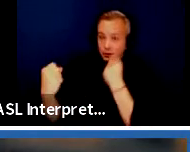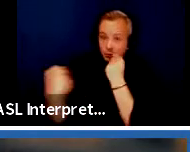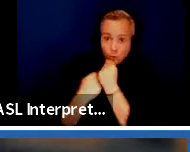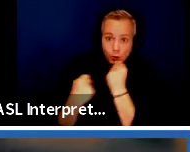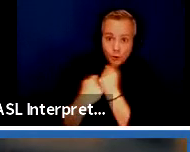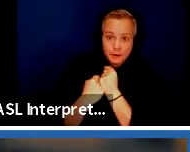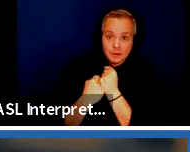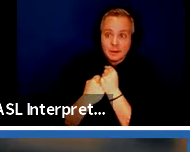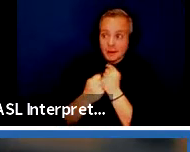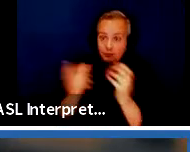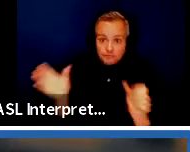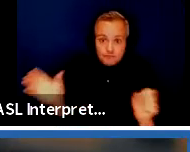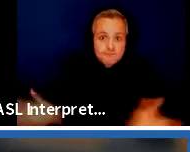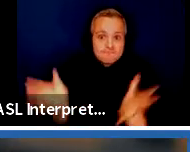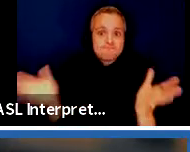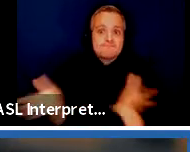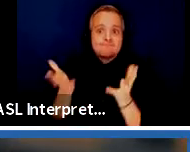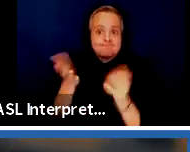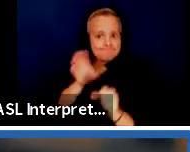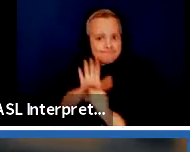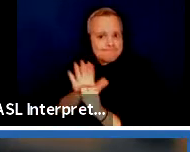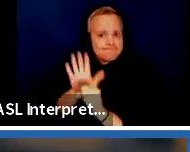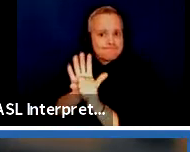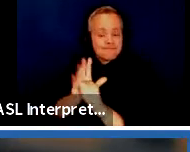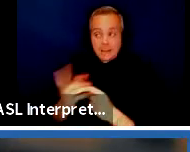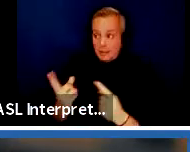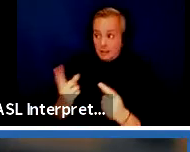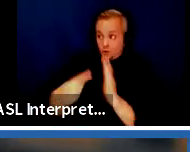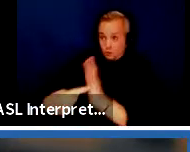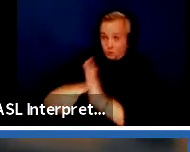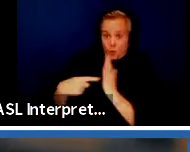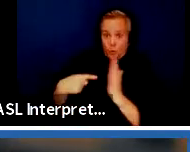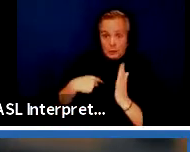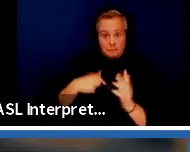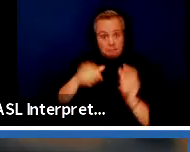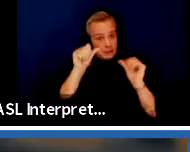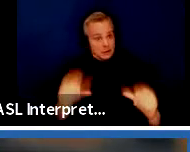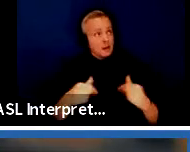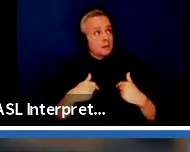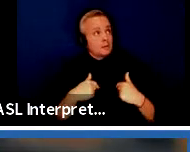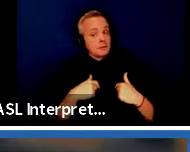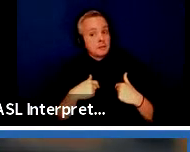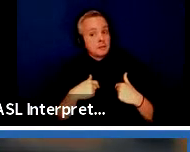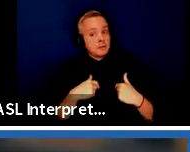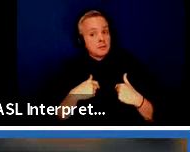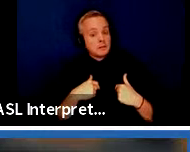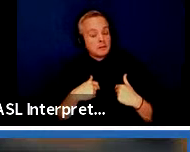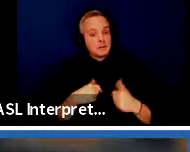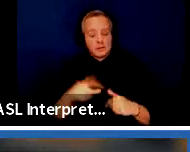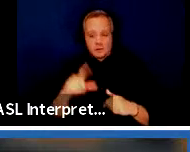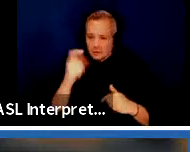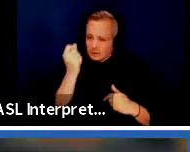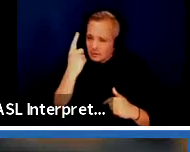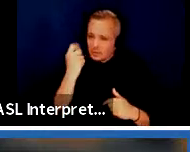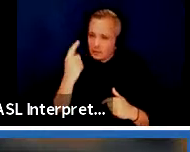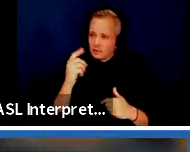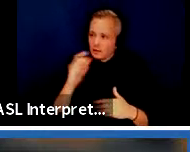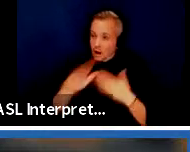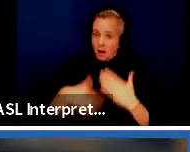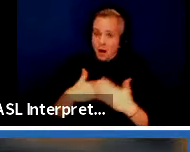SHOWED ME THAT THESE THINGS ACTUALLY EXIST. WE ALL MAKE CHOICES IN OUR LIFE. AND MY CHOICE WAS NOT GOING TO